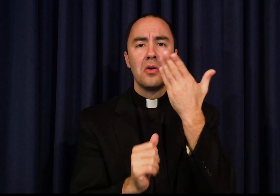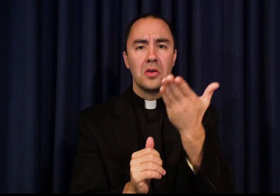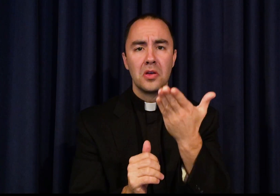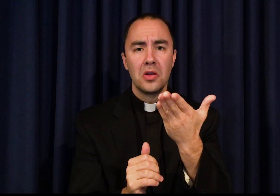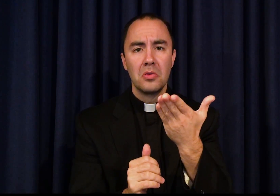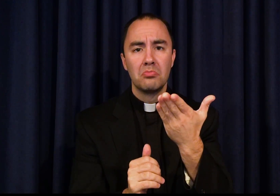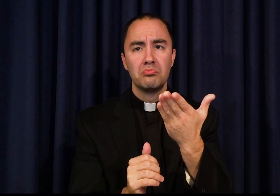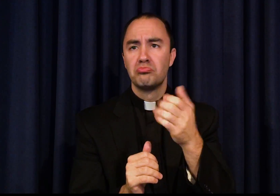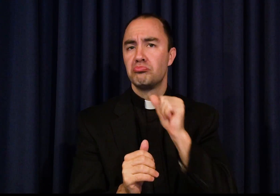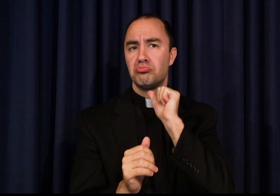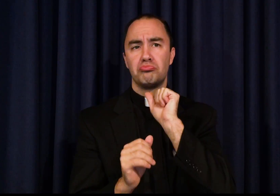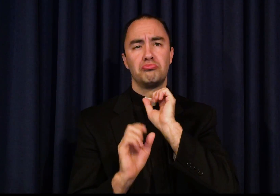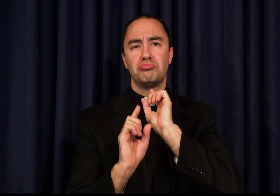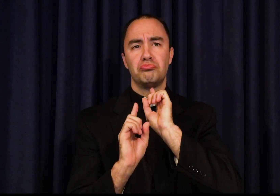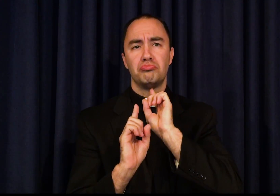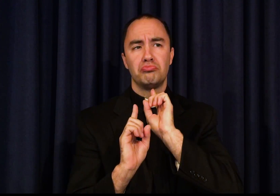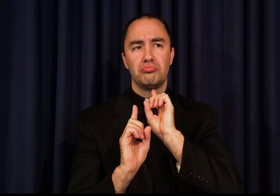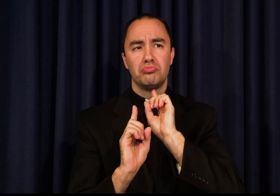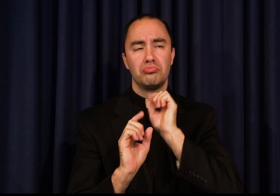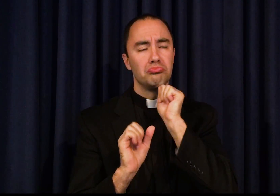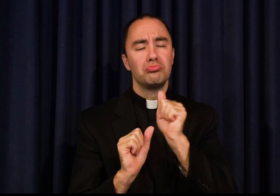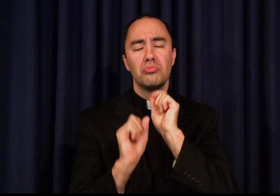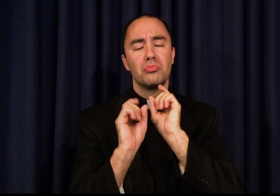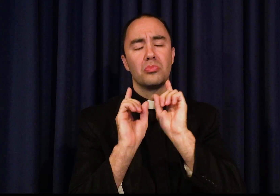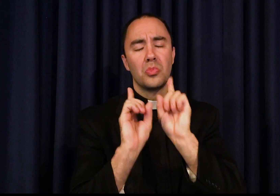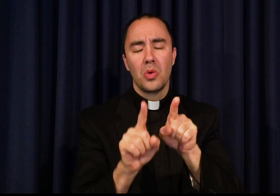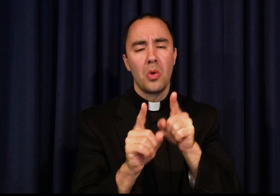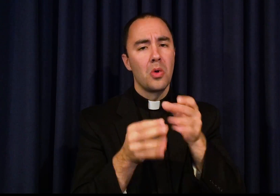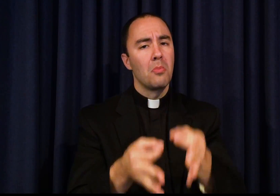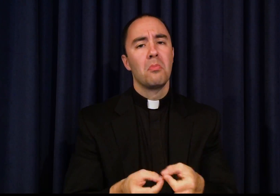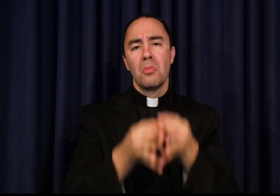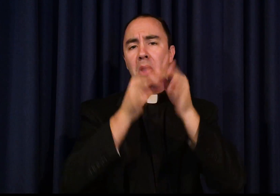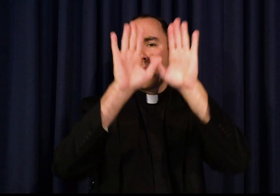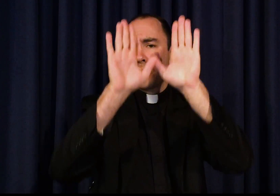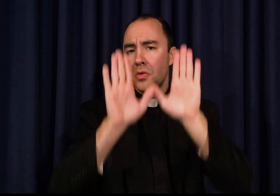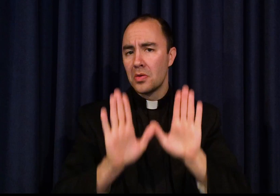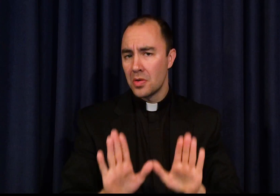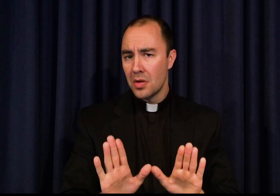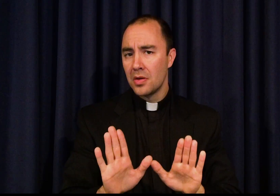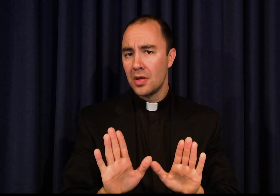wanted us to follow them so i didn't